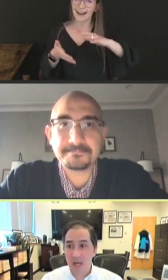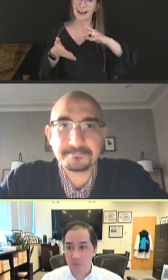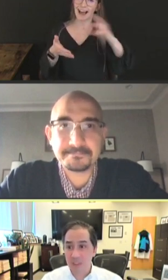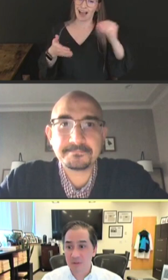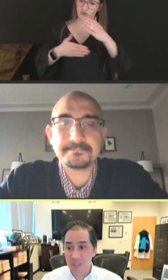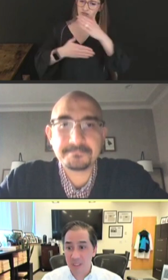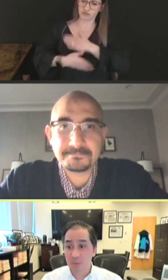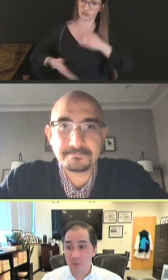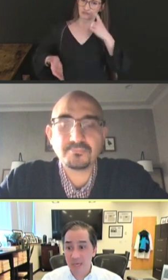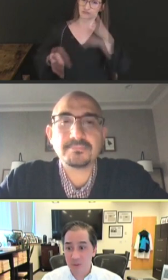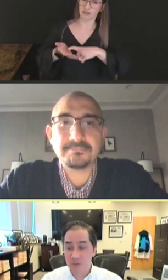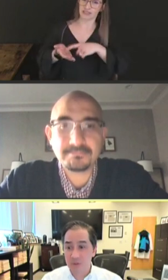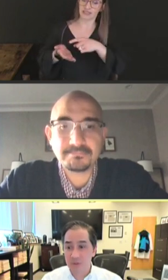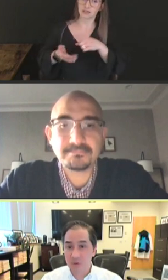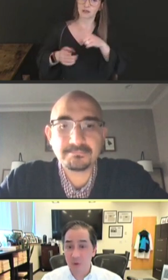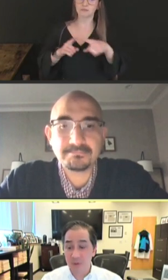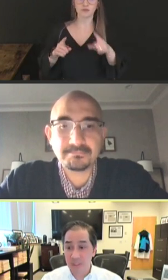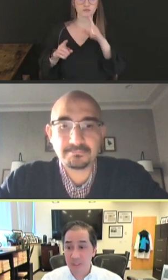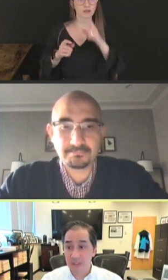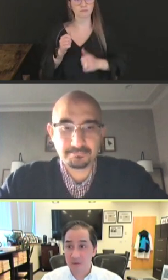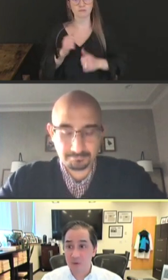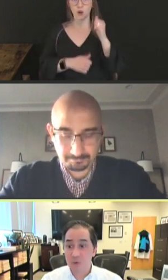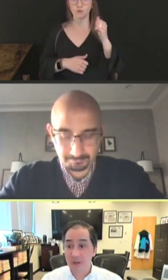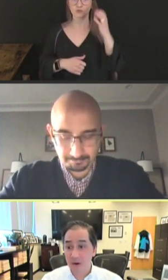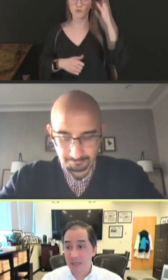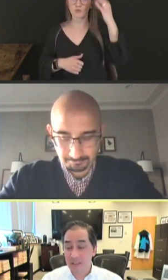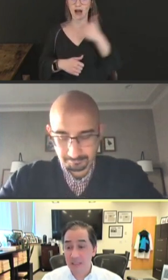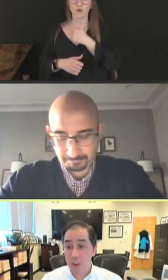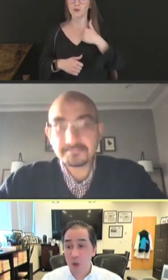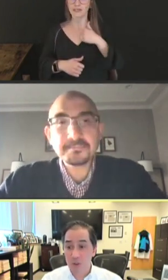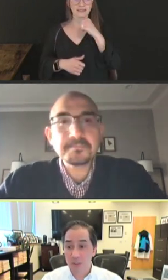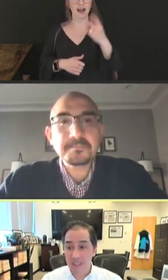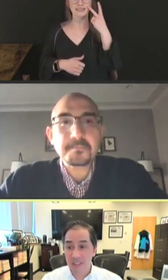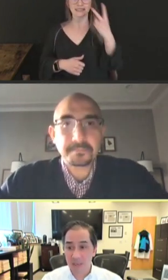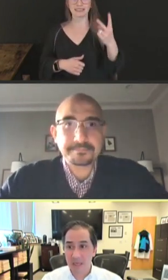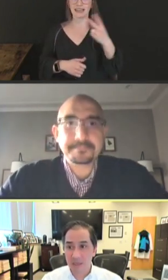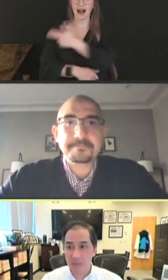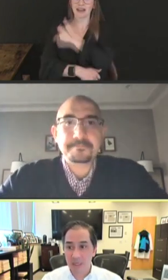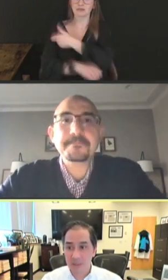hospitals fill up with patients when we see new variants that largely escape antibodies.